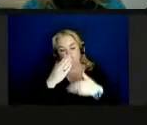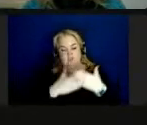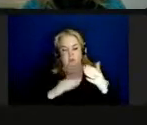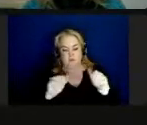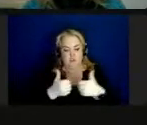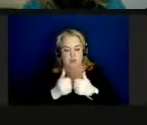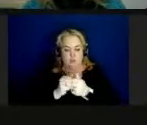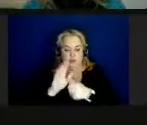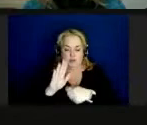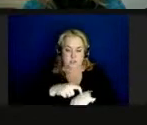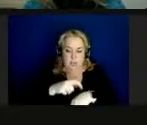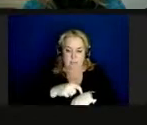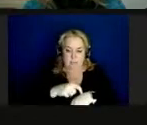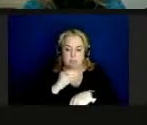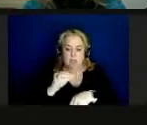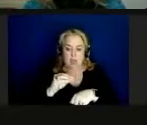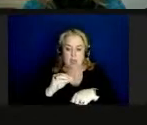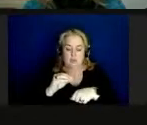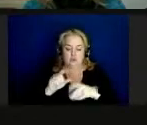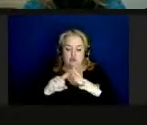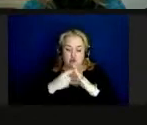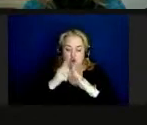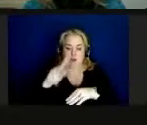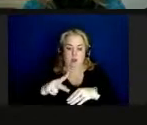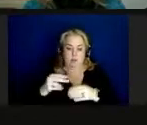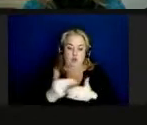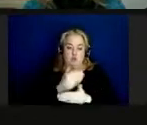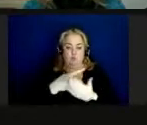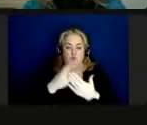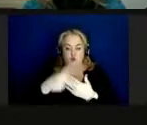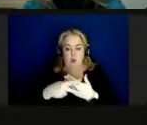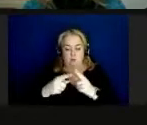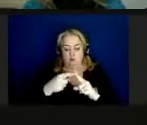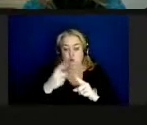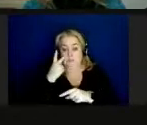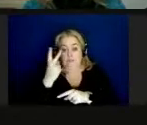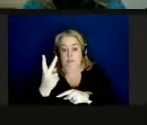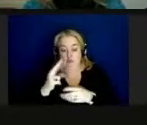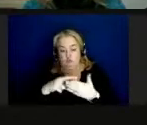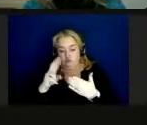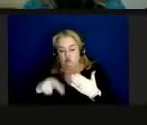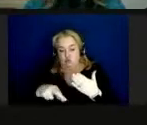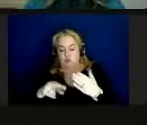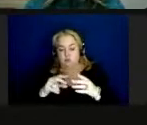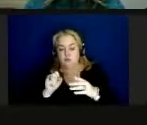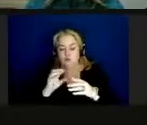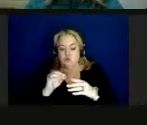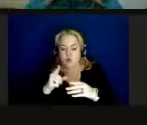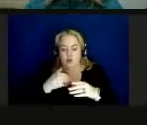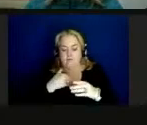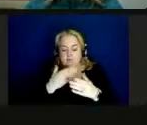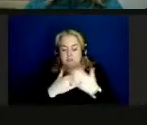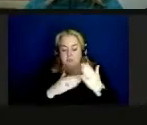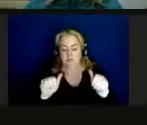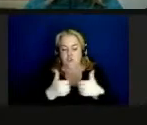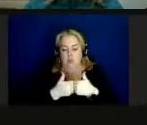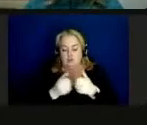YOU REFER TO VOTERS. THEY'RE HAVING CHALLENGES WITH